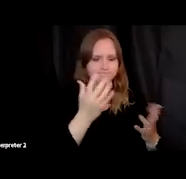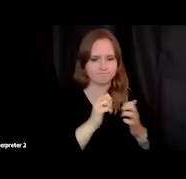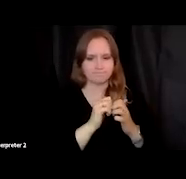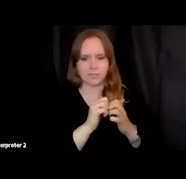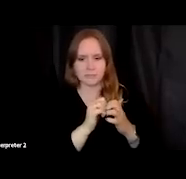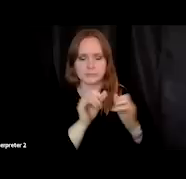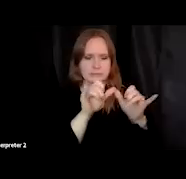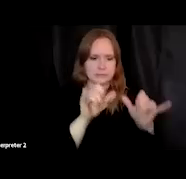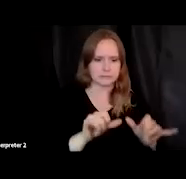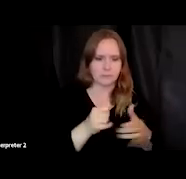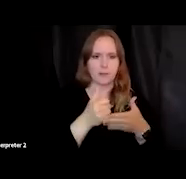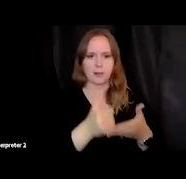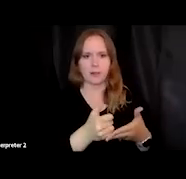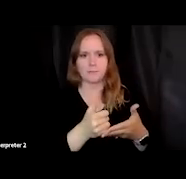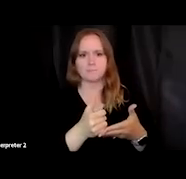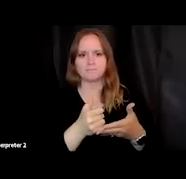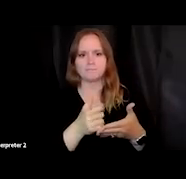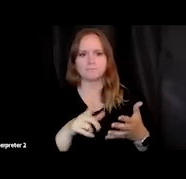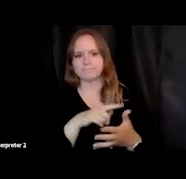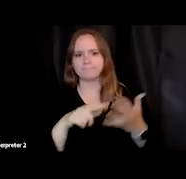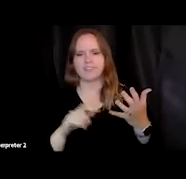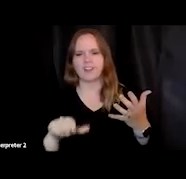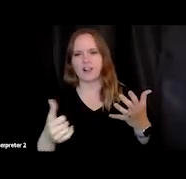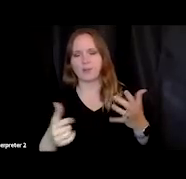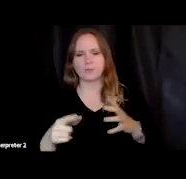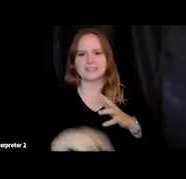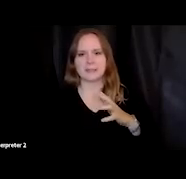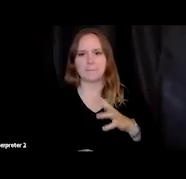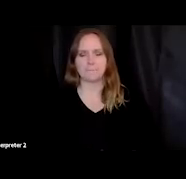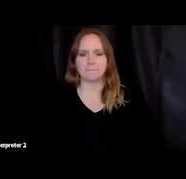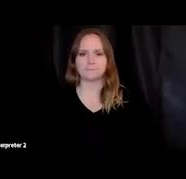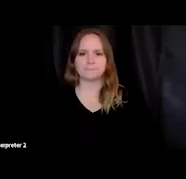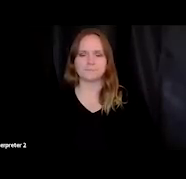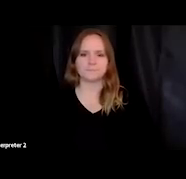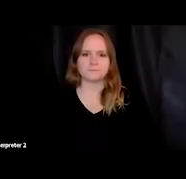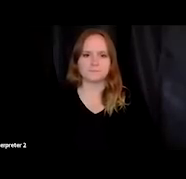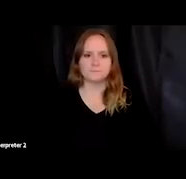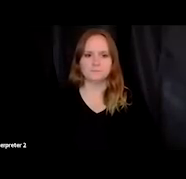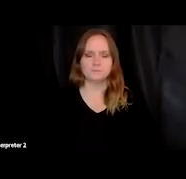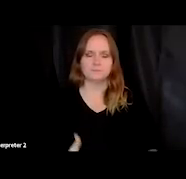and that I'm gonna skip, can also work with having that mental health professional to be able